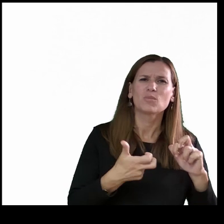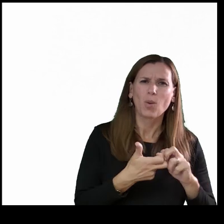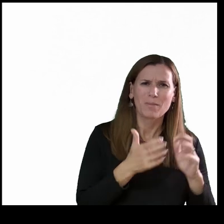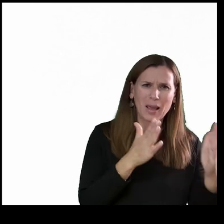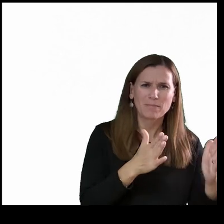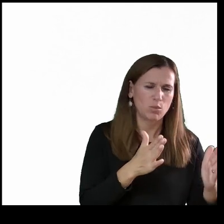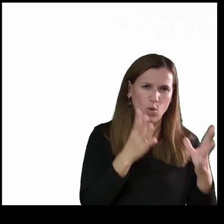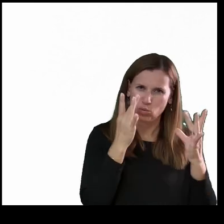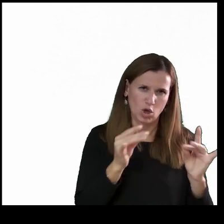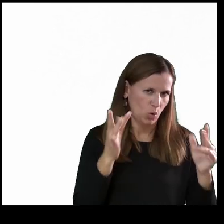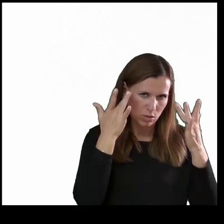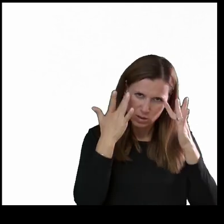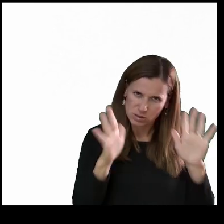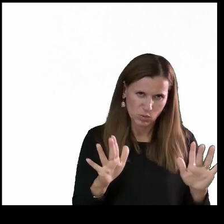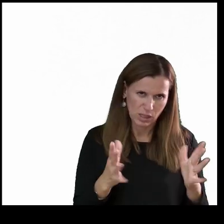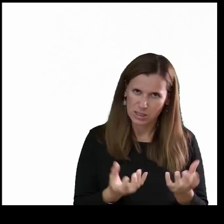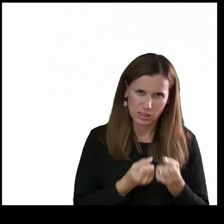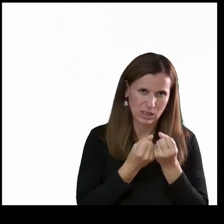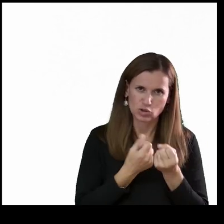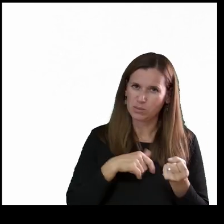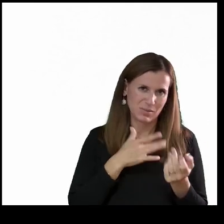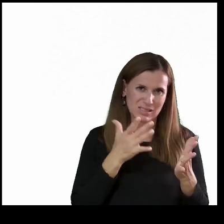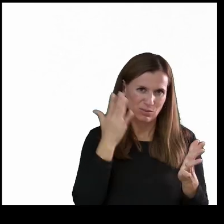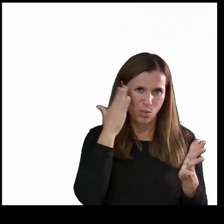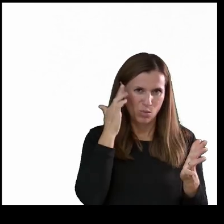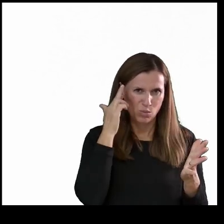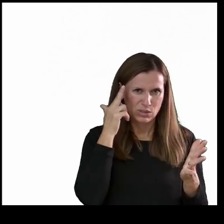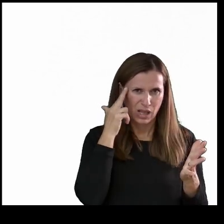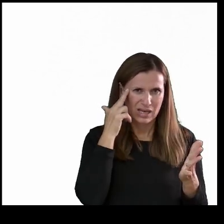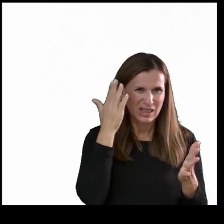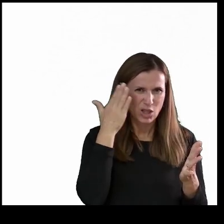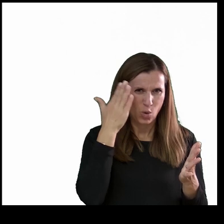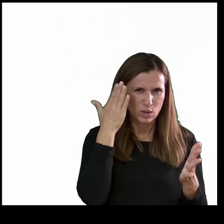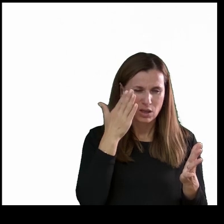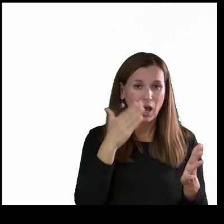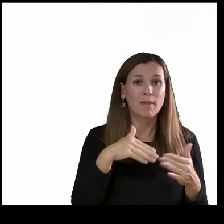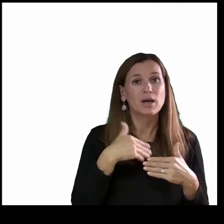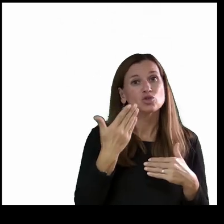solve it because we didn't know the theory, but in five minutes we were looking to that problem